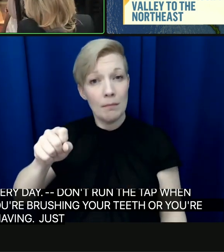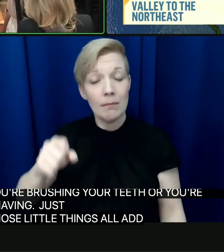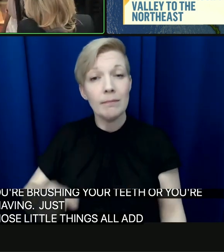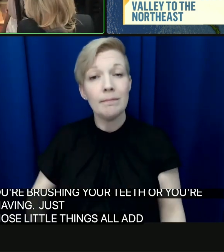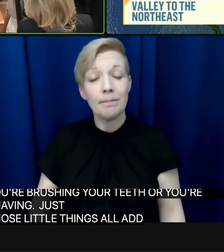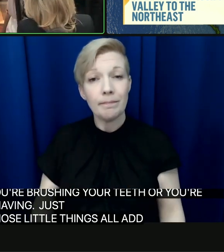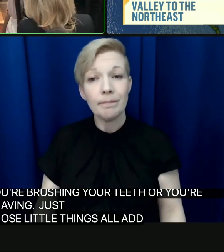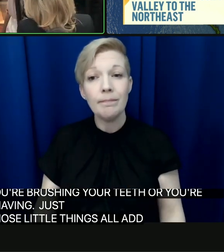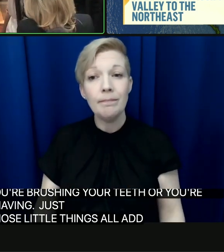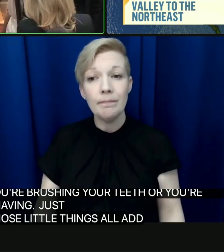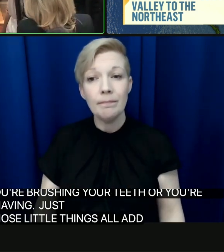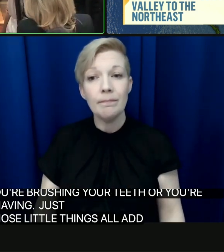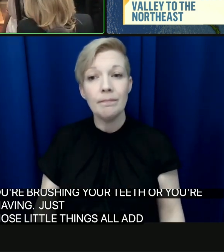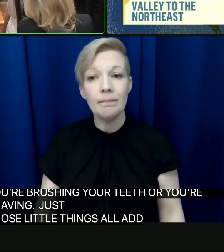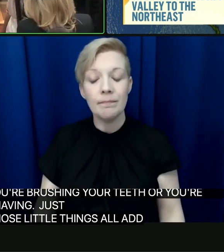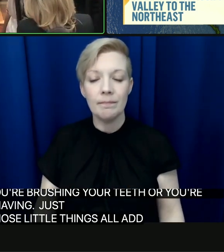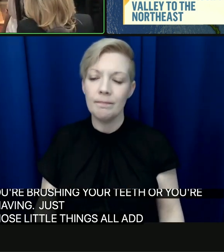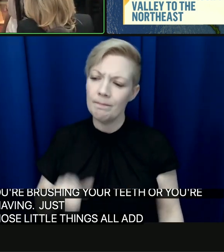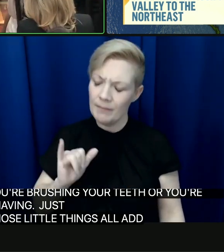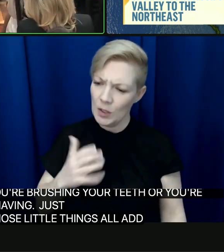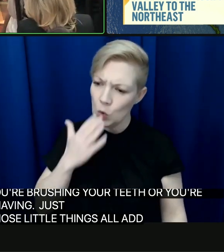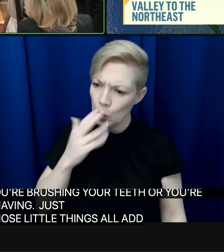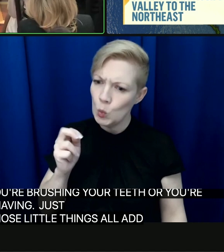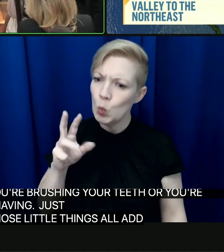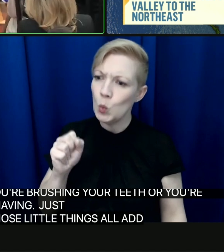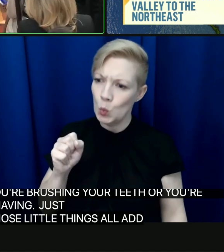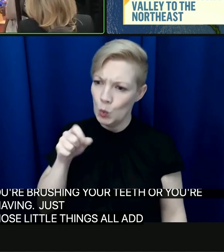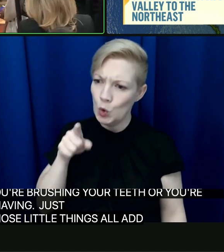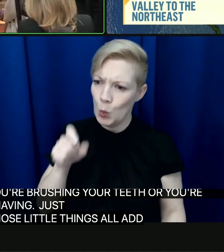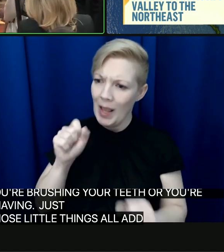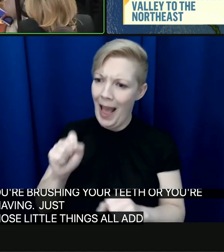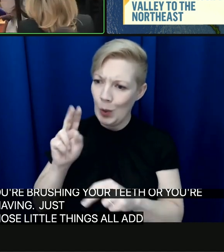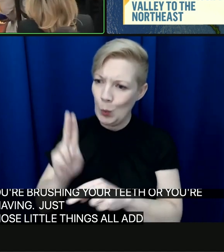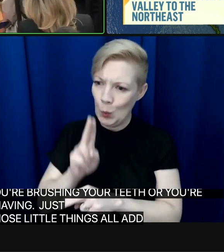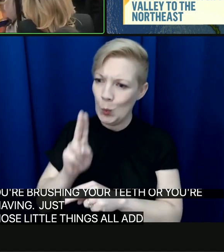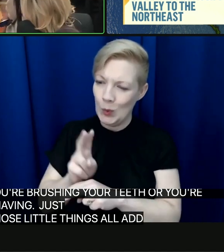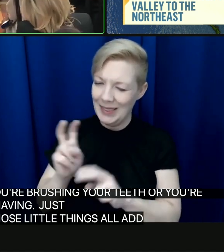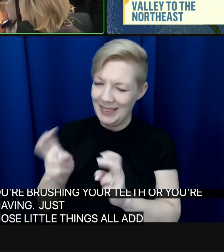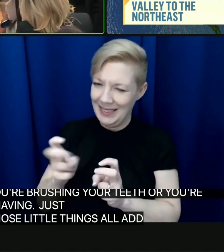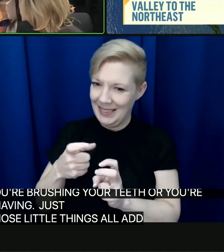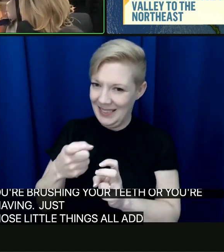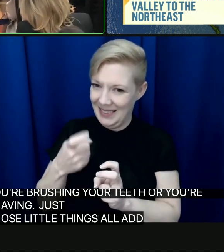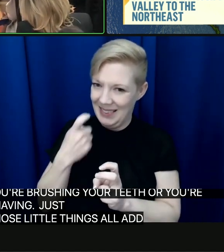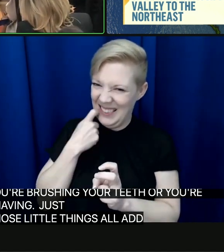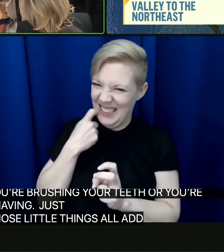And that's good news you can use, as you said. Can you tell us a little bit